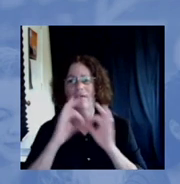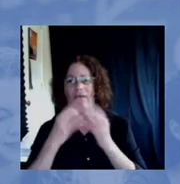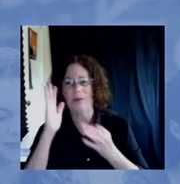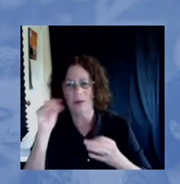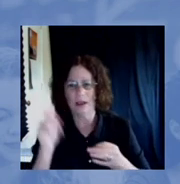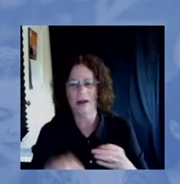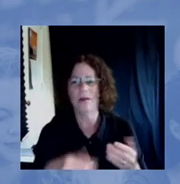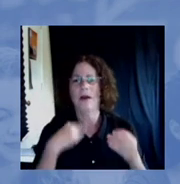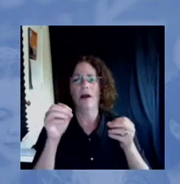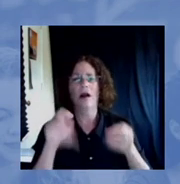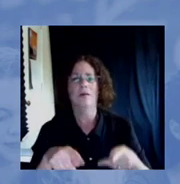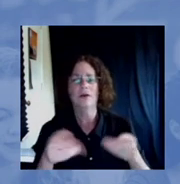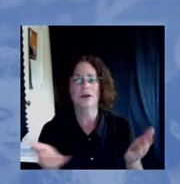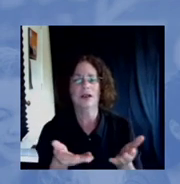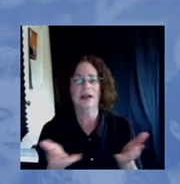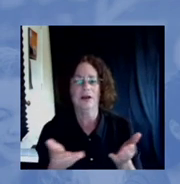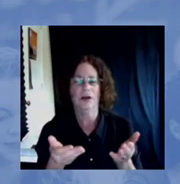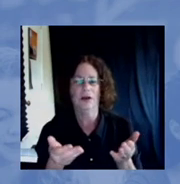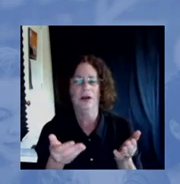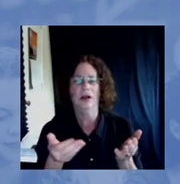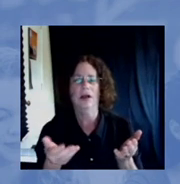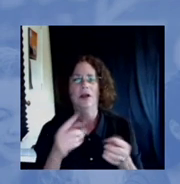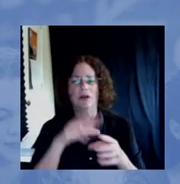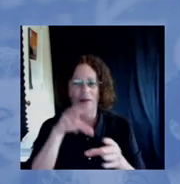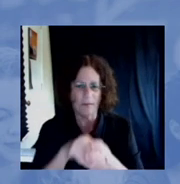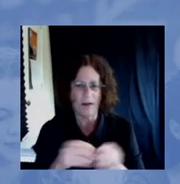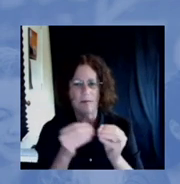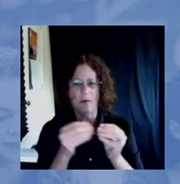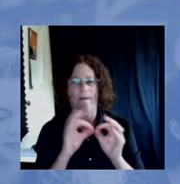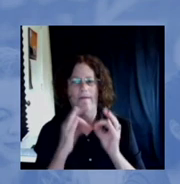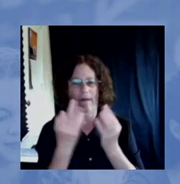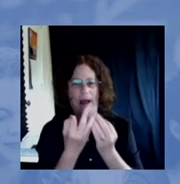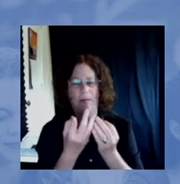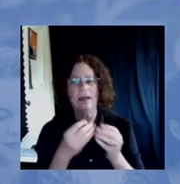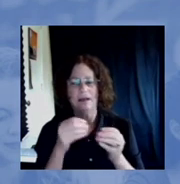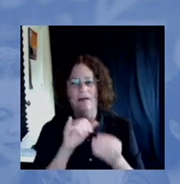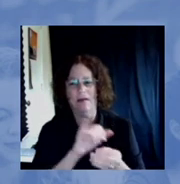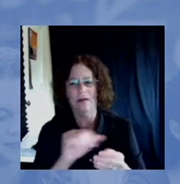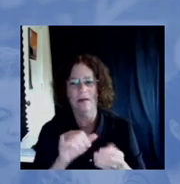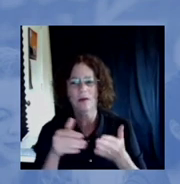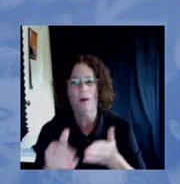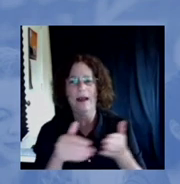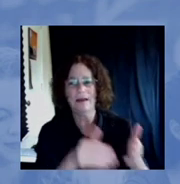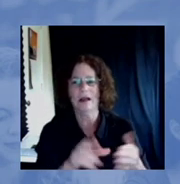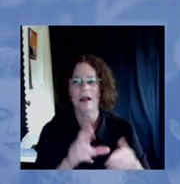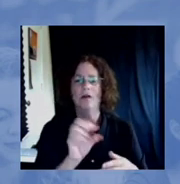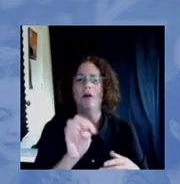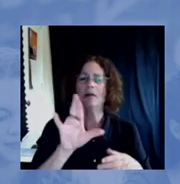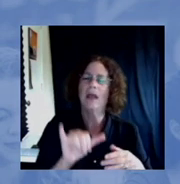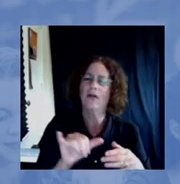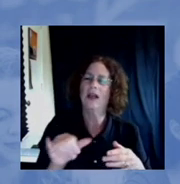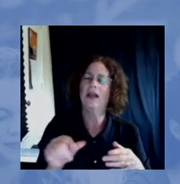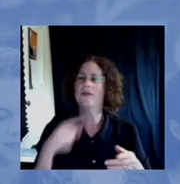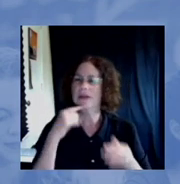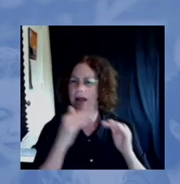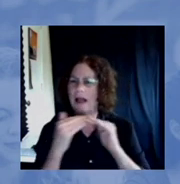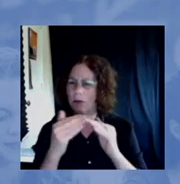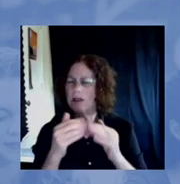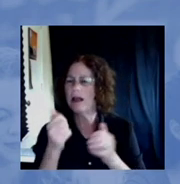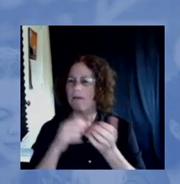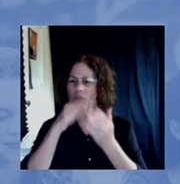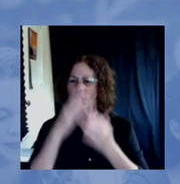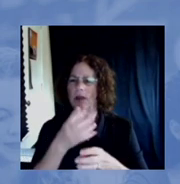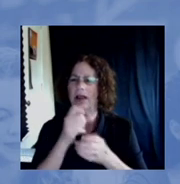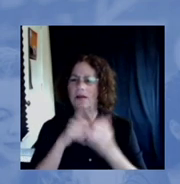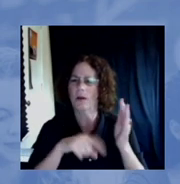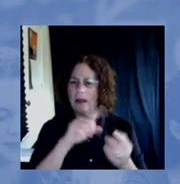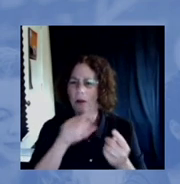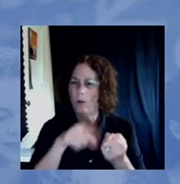HERE FOR BRINGING MORE FAMILIES TOGETHER. ROSEMARIE YOU ADDED SOMETHING NEW.